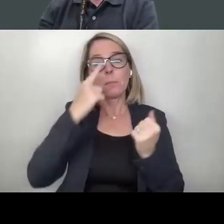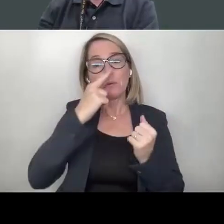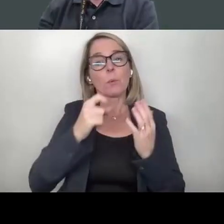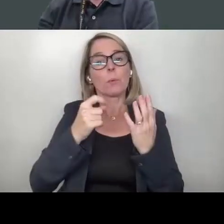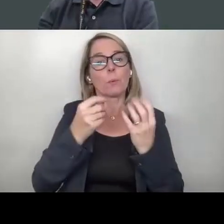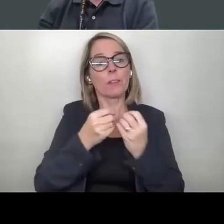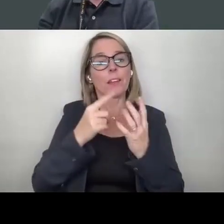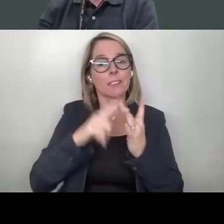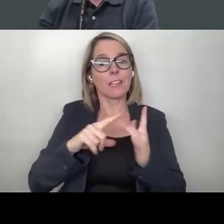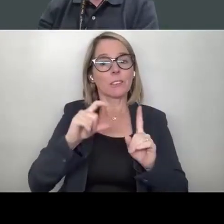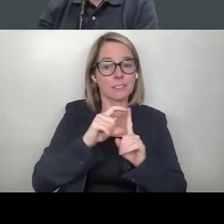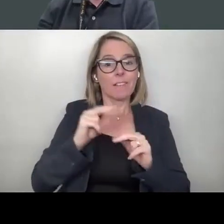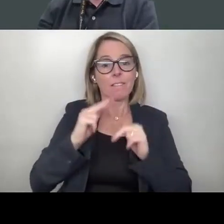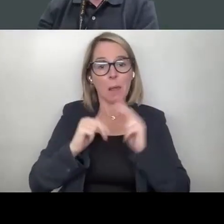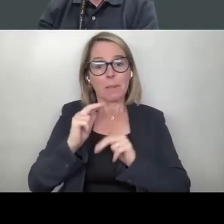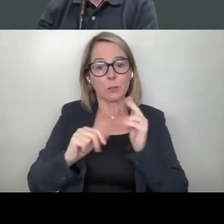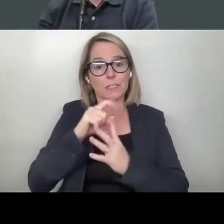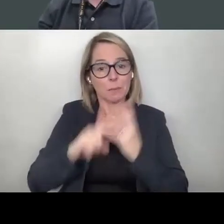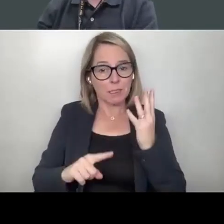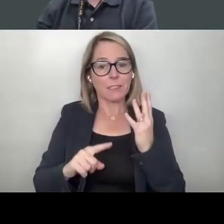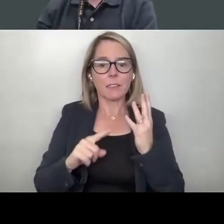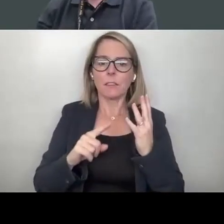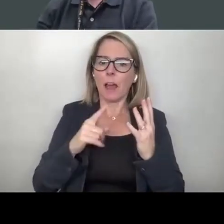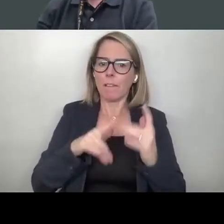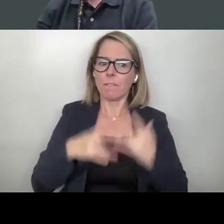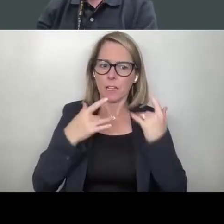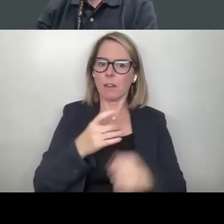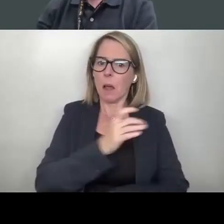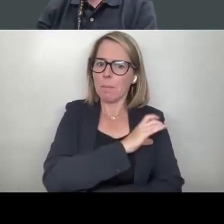empowered in clinical settings to actually have collaborative conversations with the healthcare